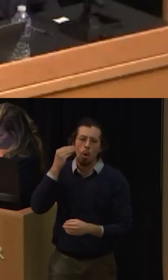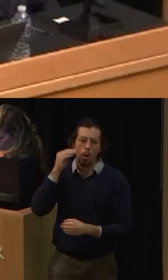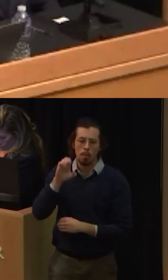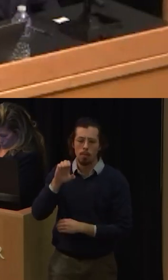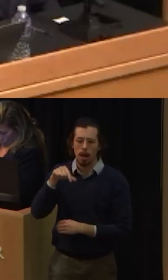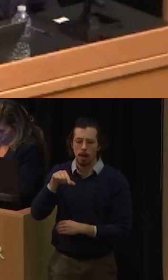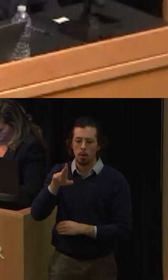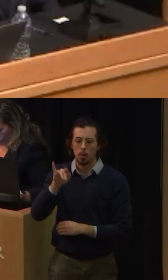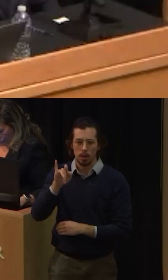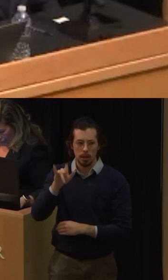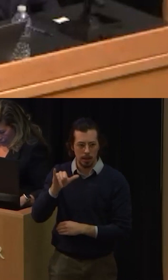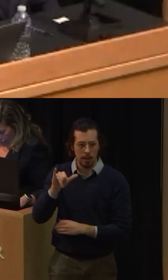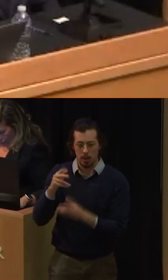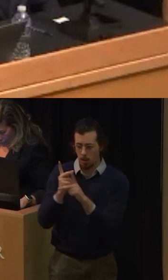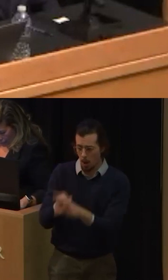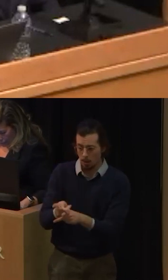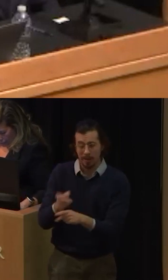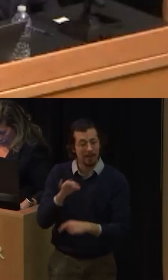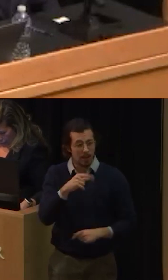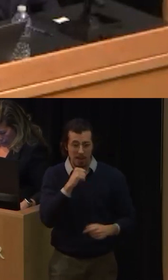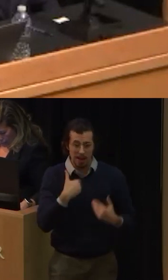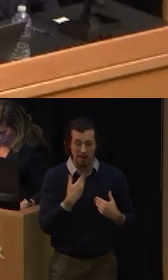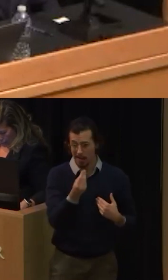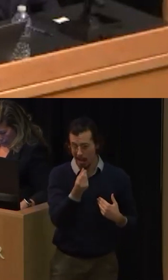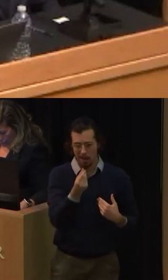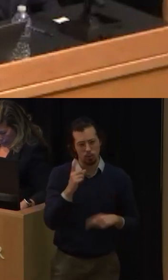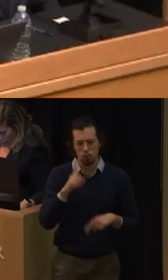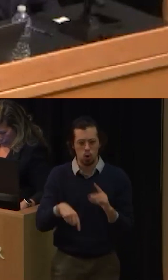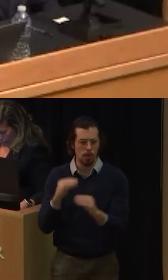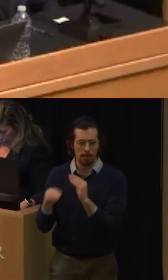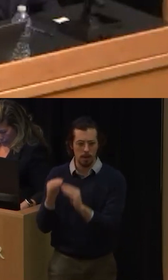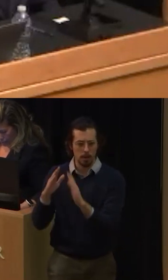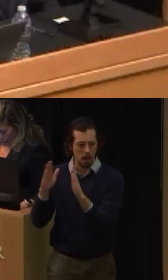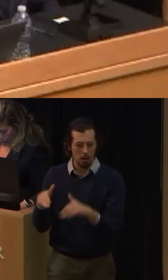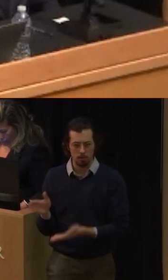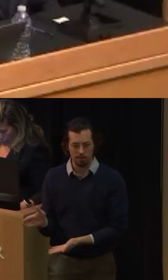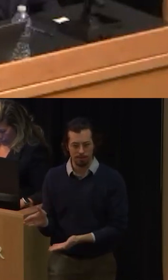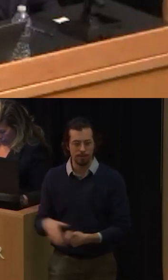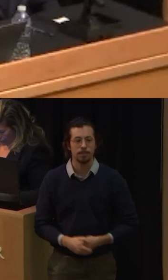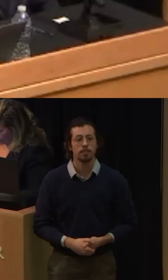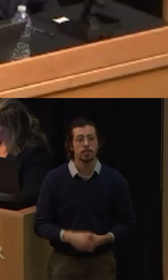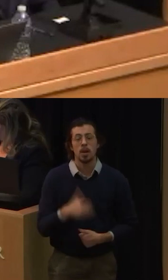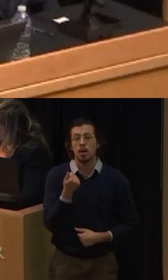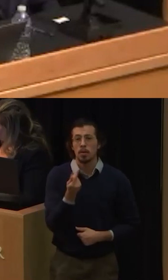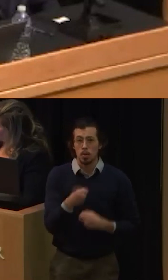If you didn't have the cash, you couldn't fix the house up. A few years back, my parents' house needed a new roof.